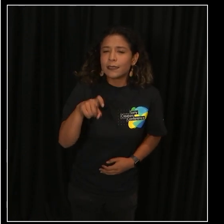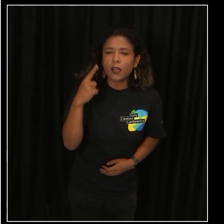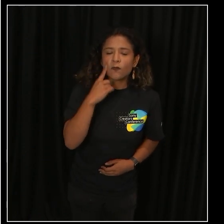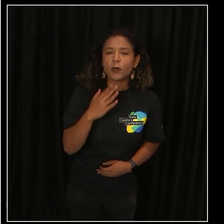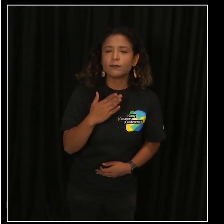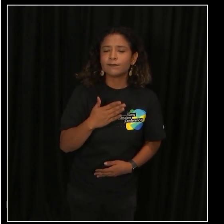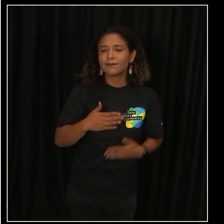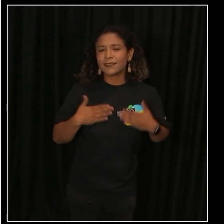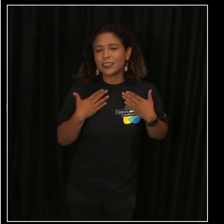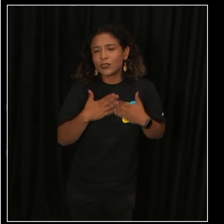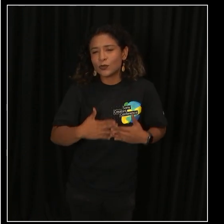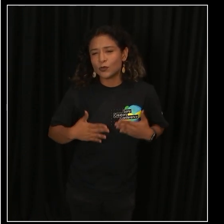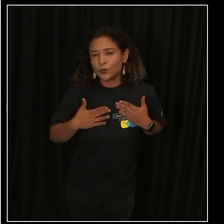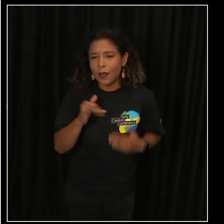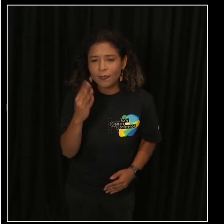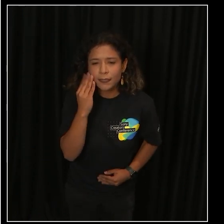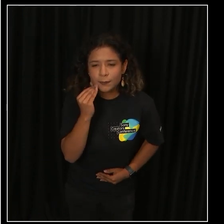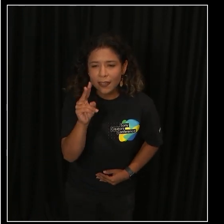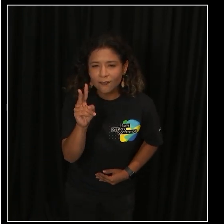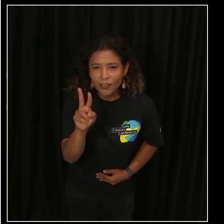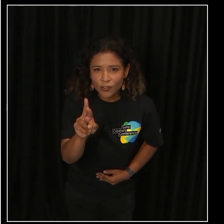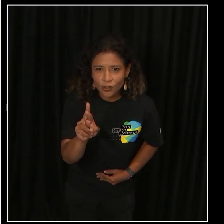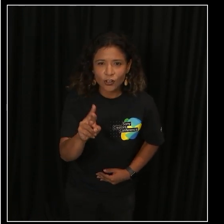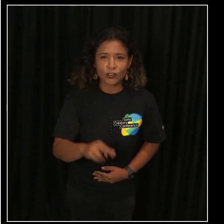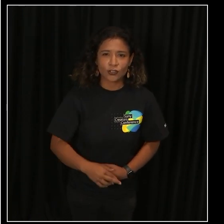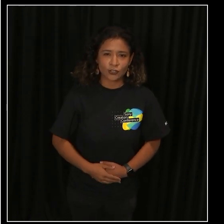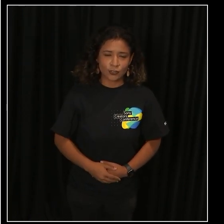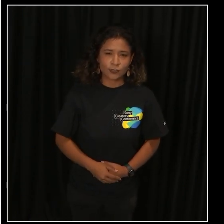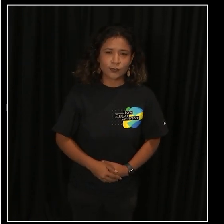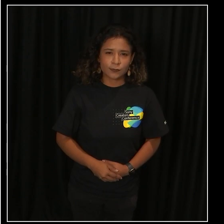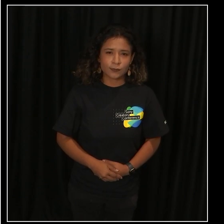I would now explain how we achieved.